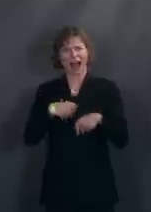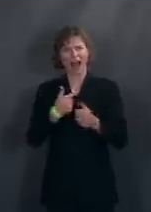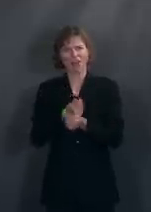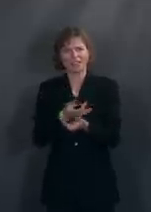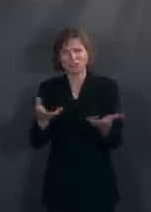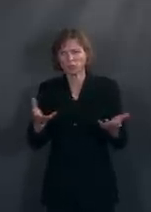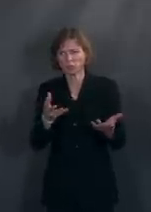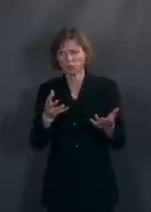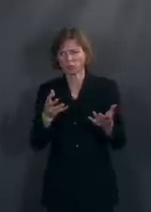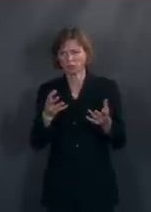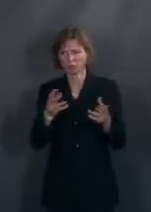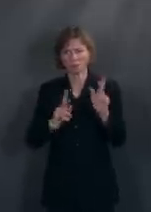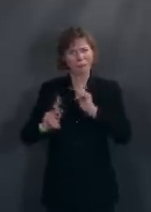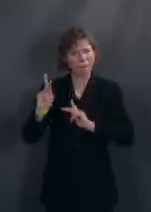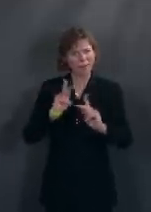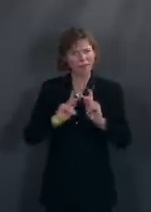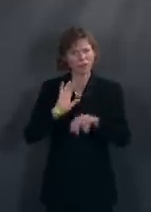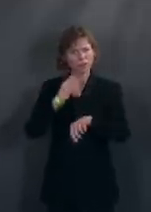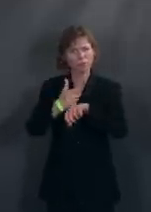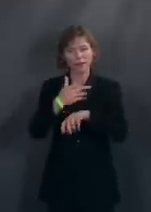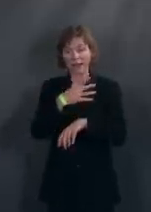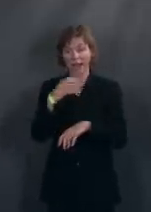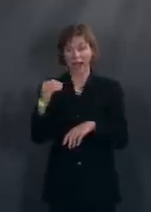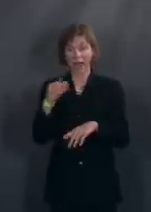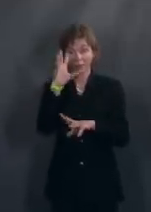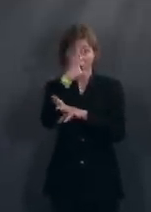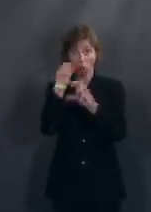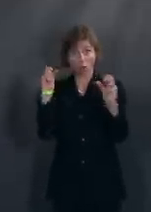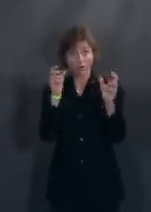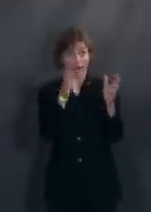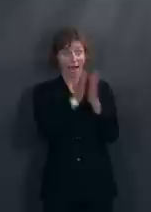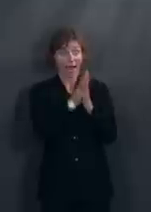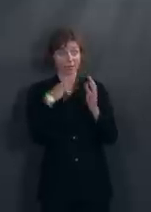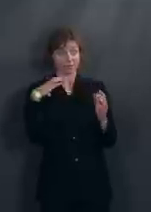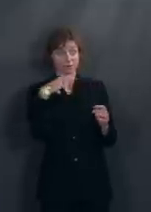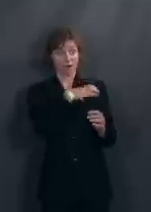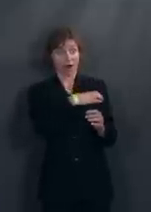And then on the president's call for Congress to pass legislation,